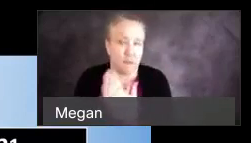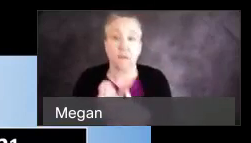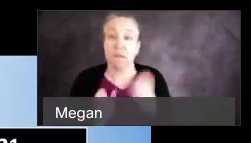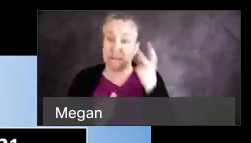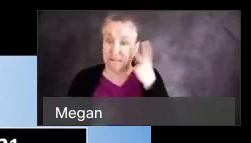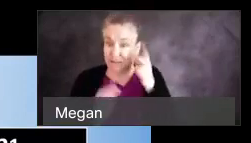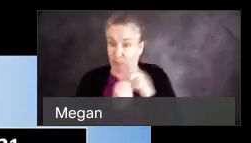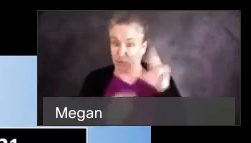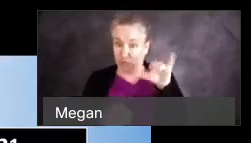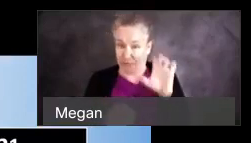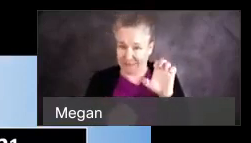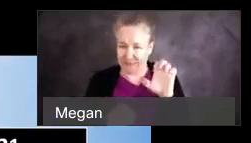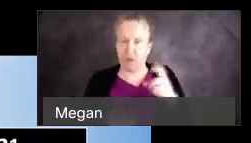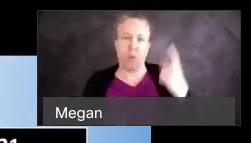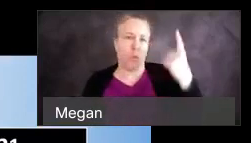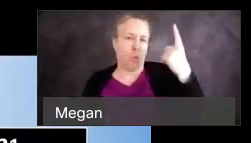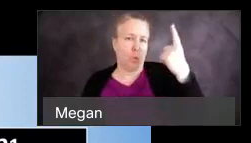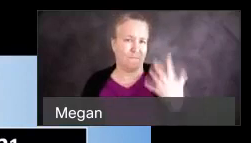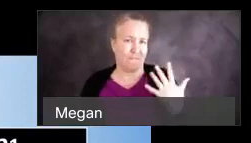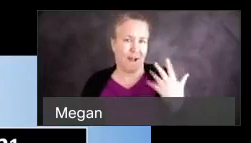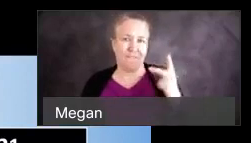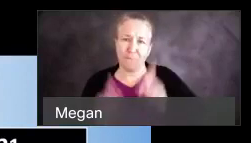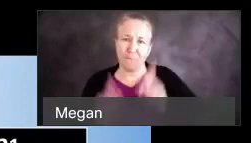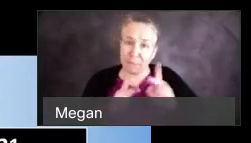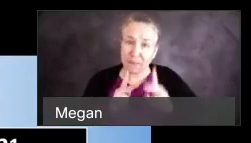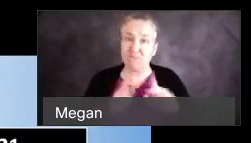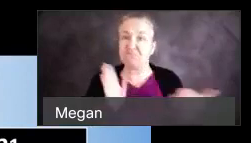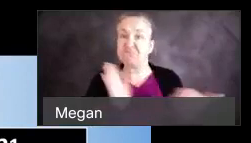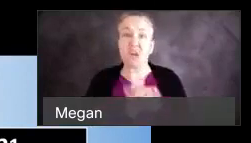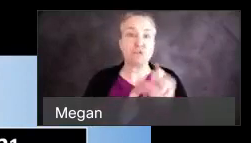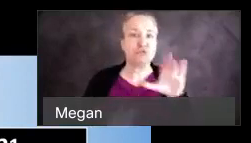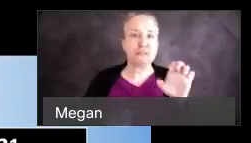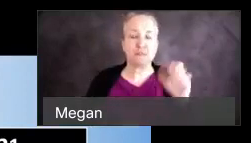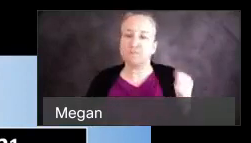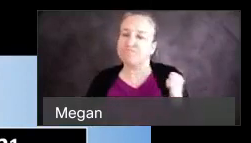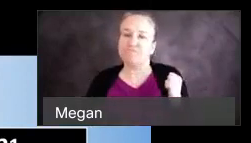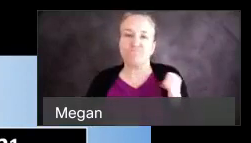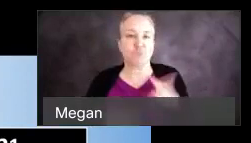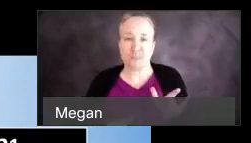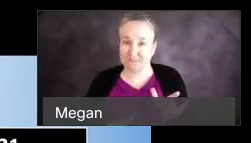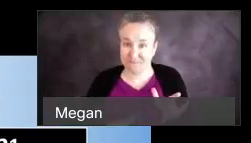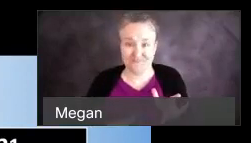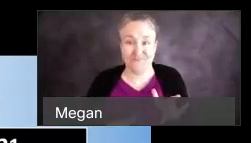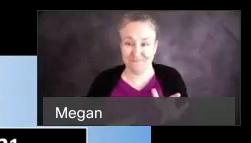one in five people are not identifying their race and when it comes to ethnicity,